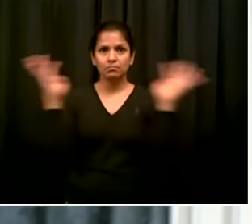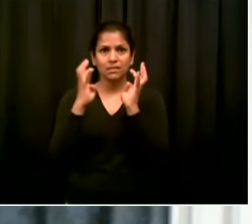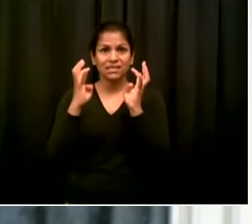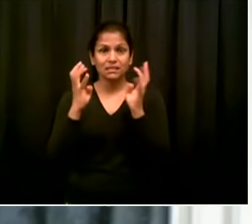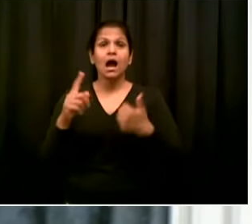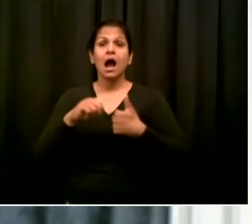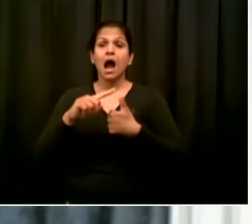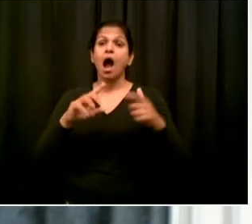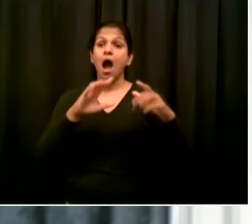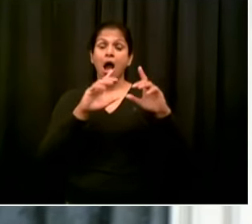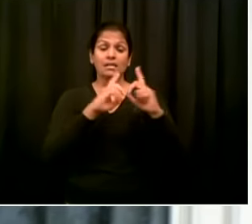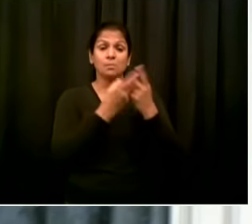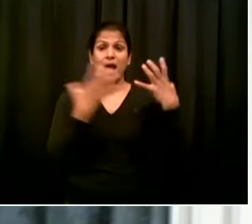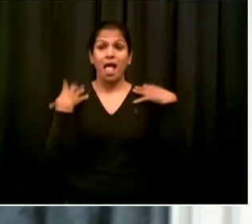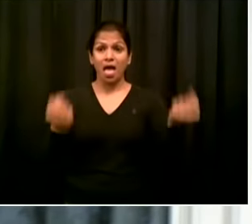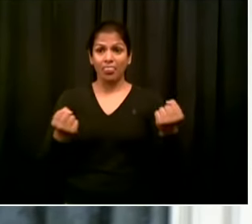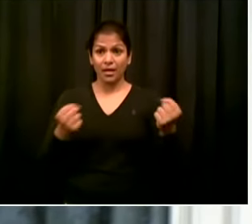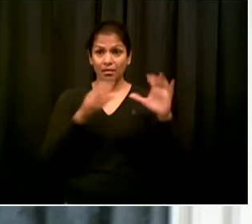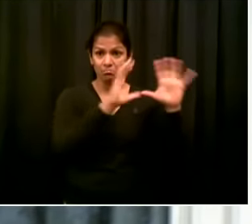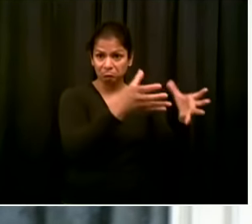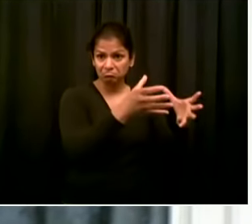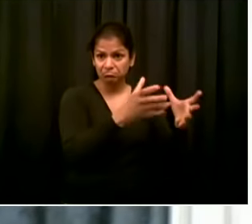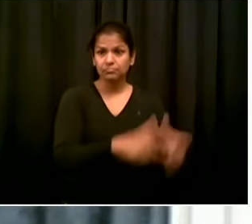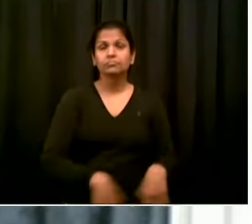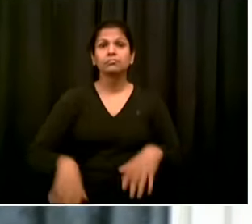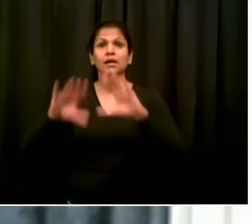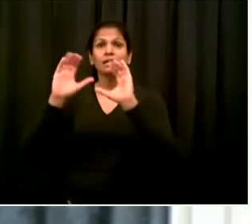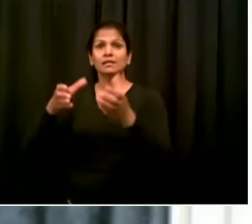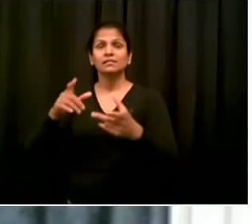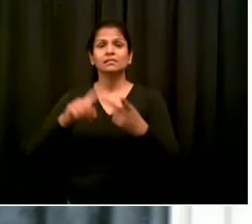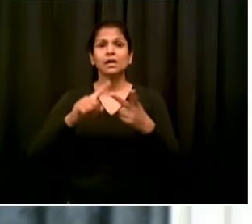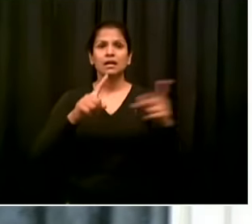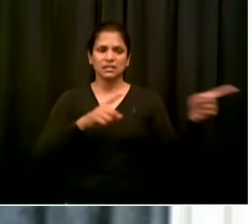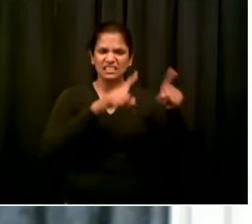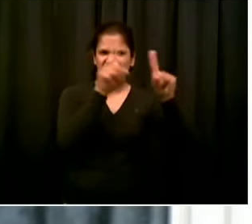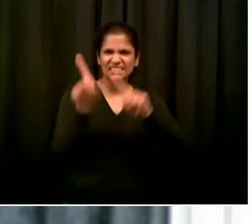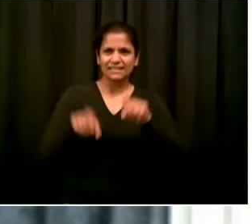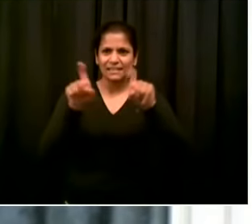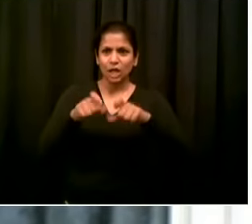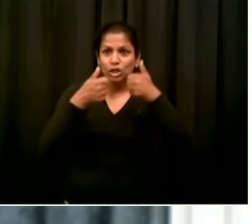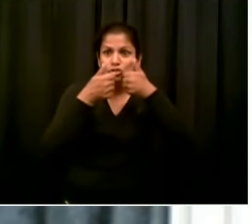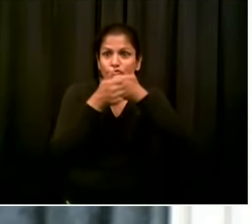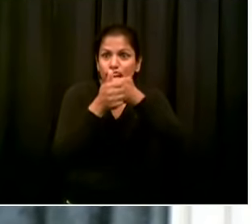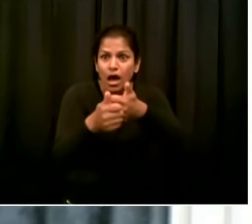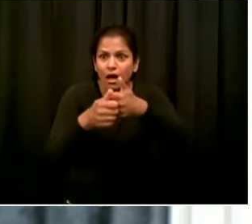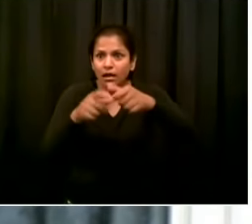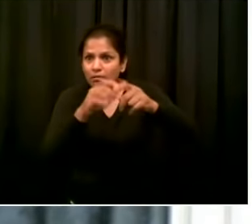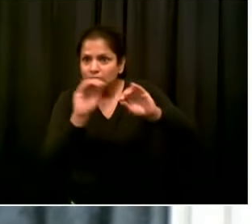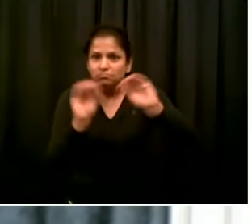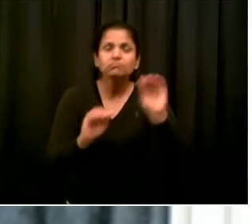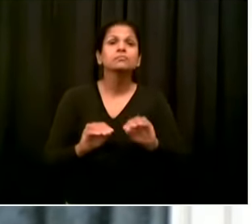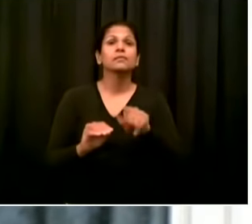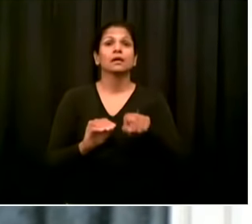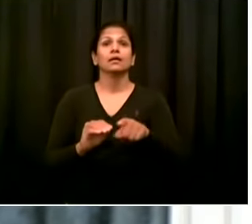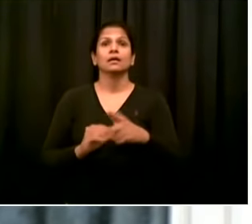JONEID BY THE CHANCELLOR, THE DEPUTY DIRECTOR OF YOUTH SERVICES.